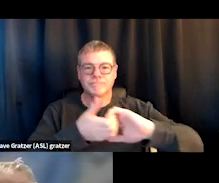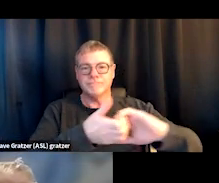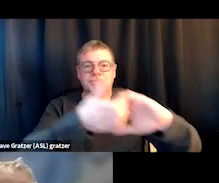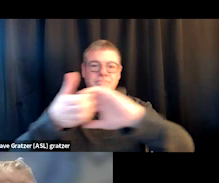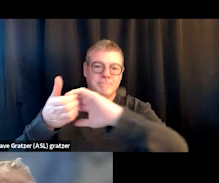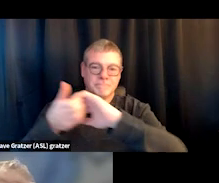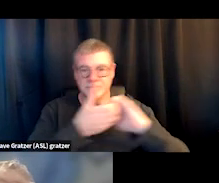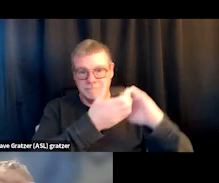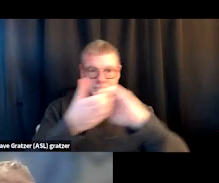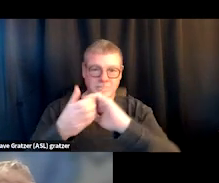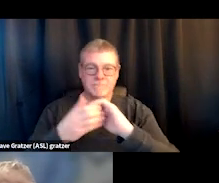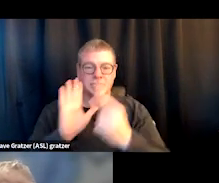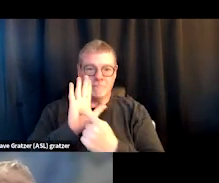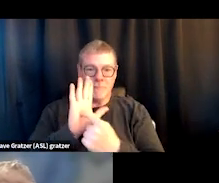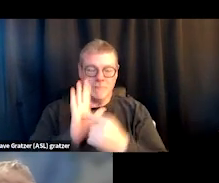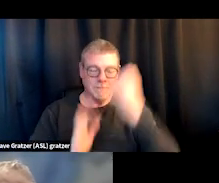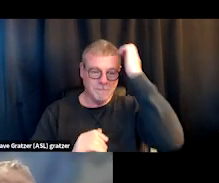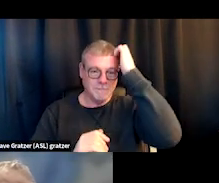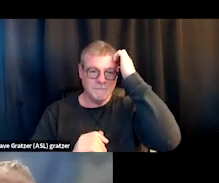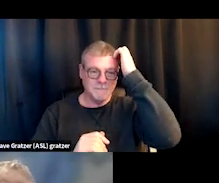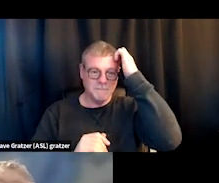and this collaborative model has continued to really grow